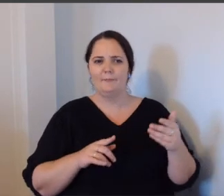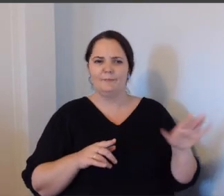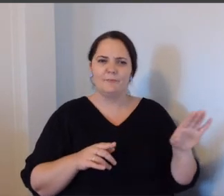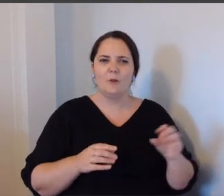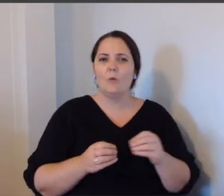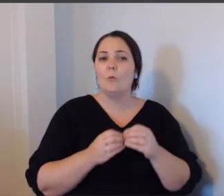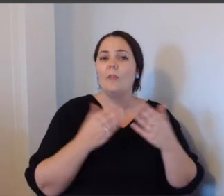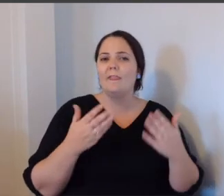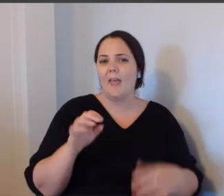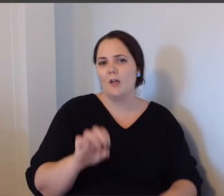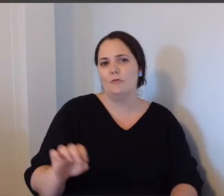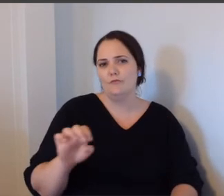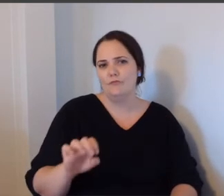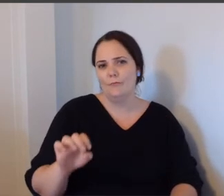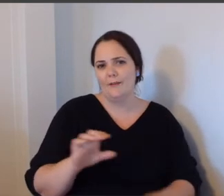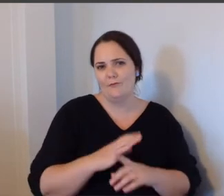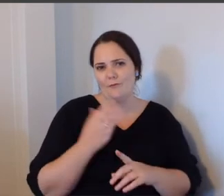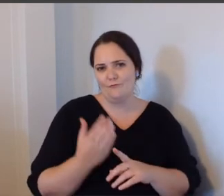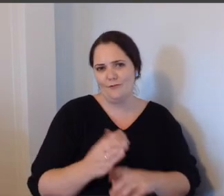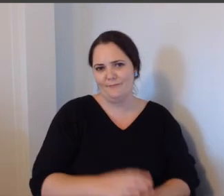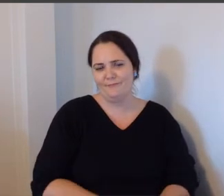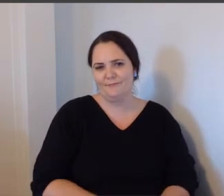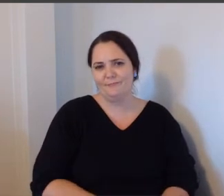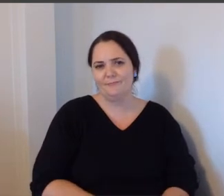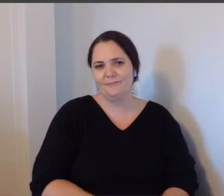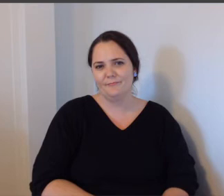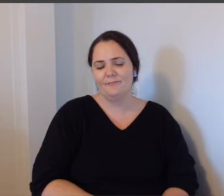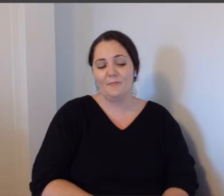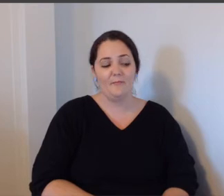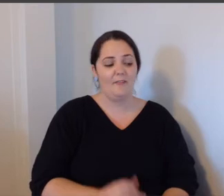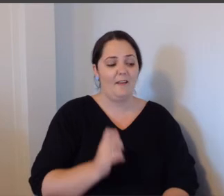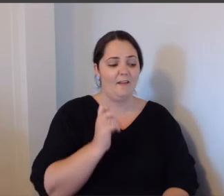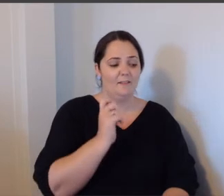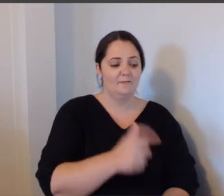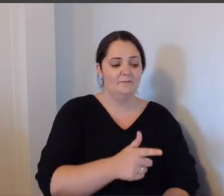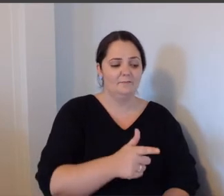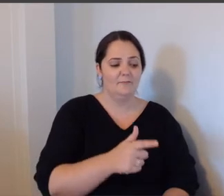for a visual language that could give him a purity of expression that was uncontaminated by the west